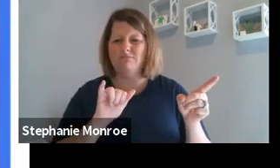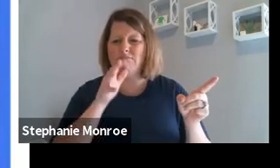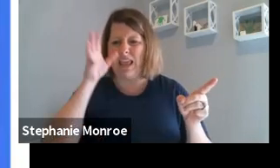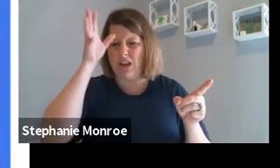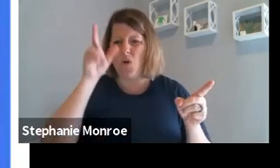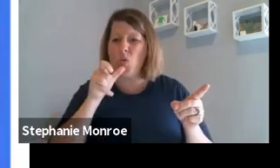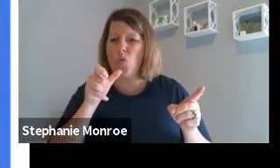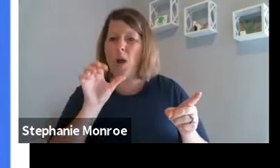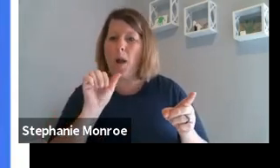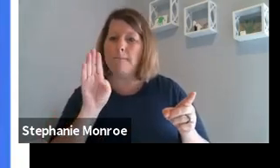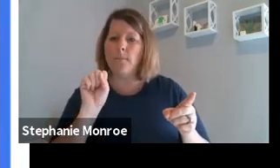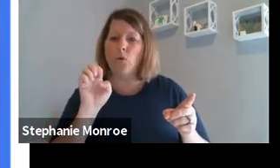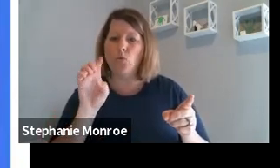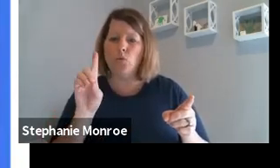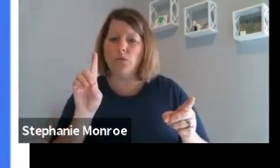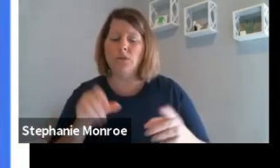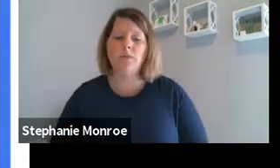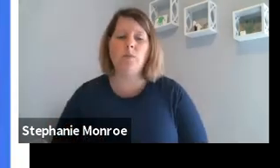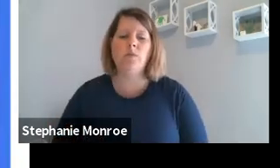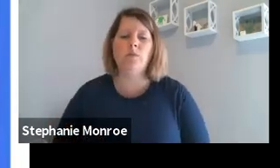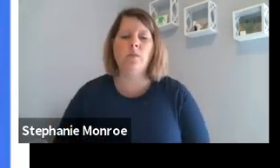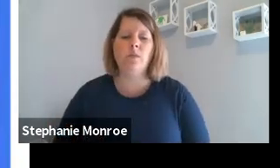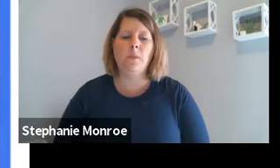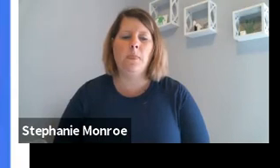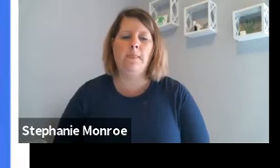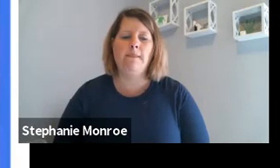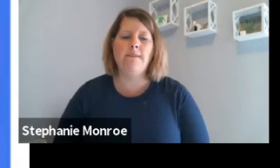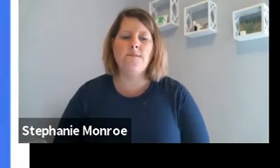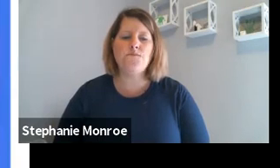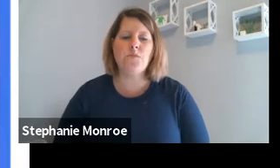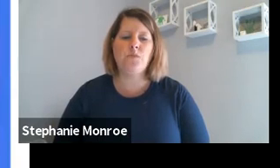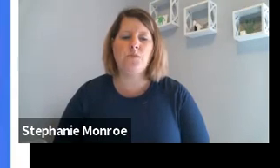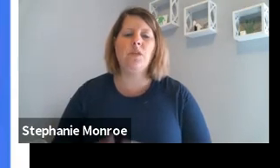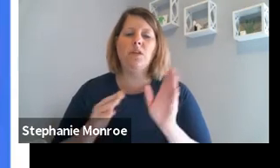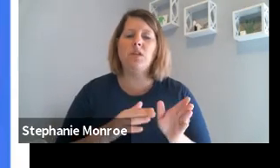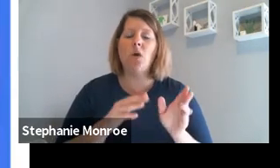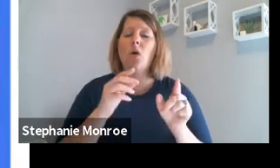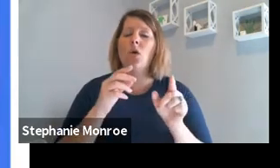Victims are normally subjected to what we call, "using male privilege"